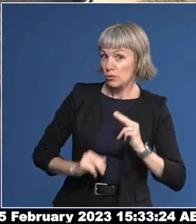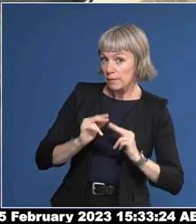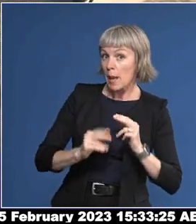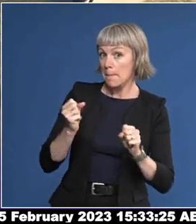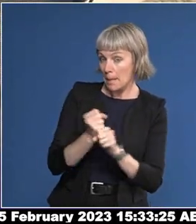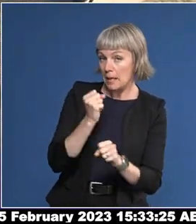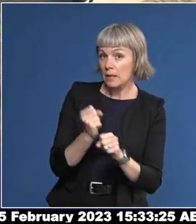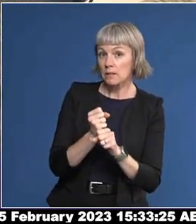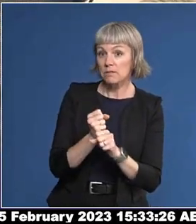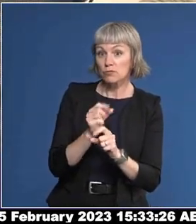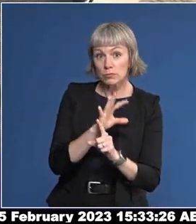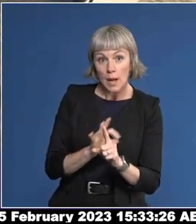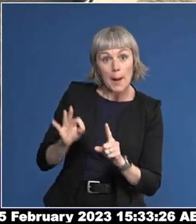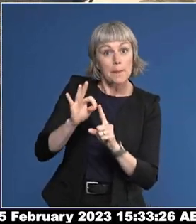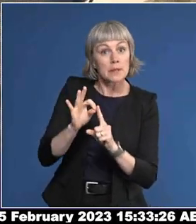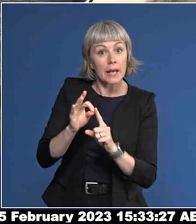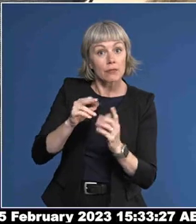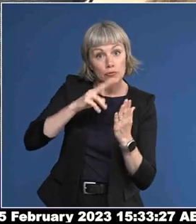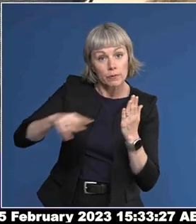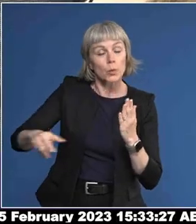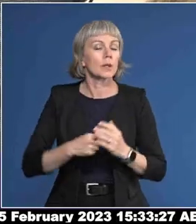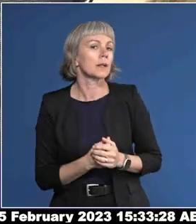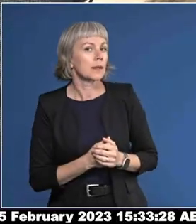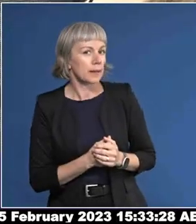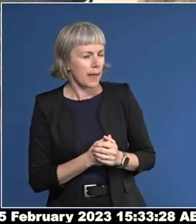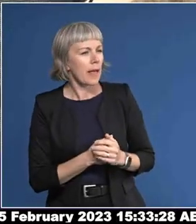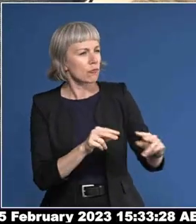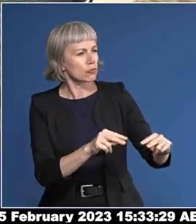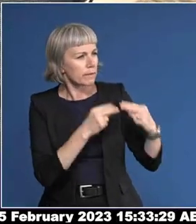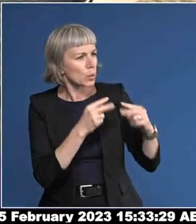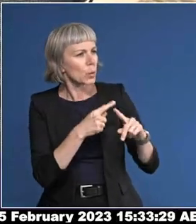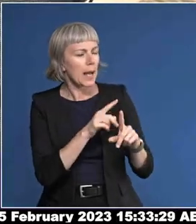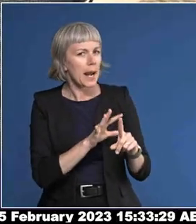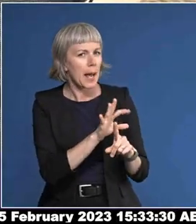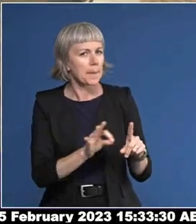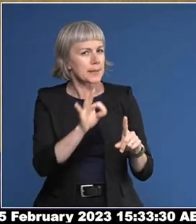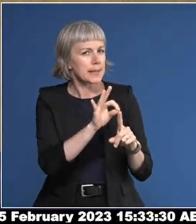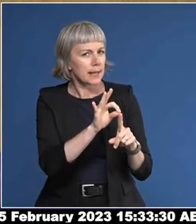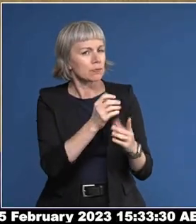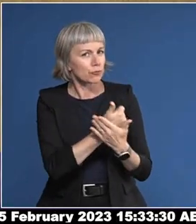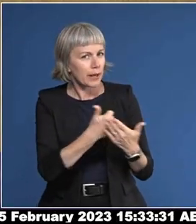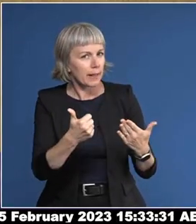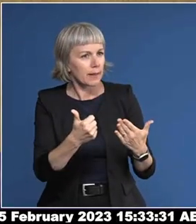We review it quite regularly, although I'm not sure exactly when this one was. I know the zero-tolerance ones have just been updated.